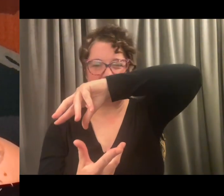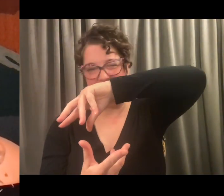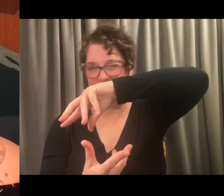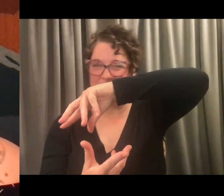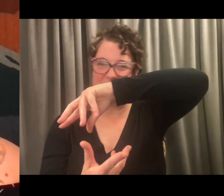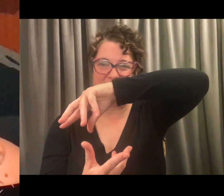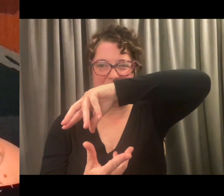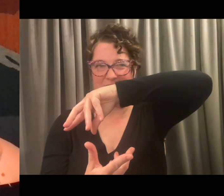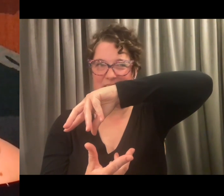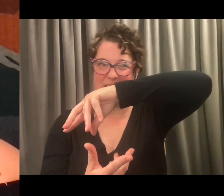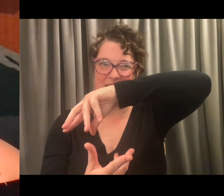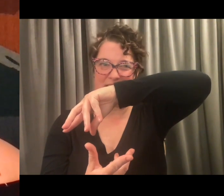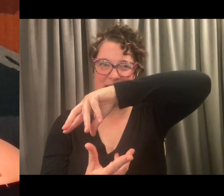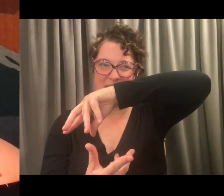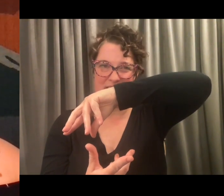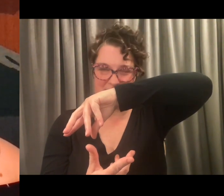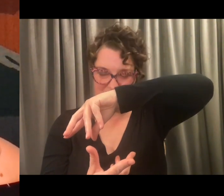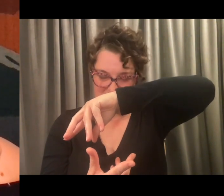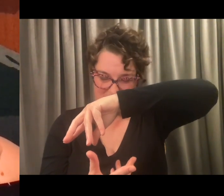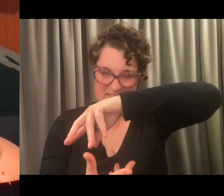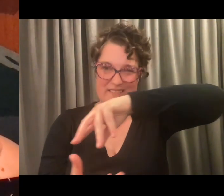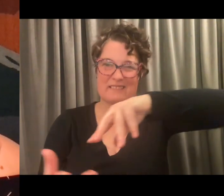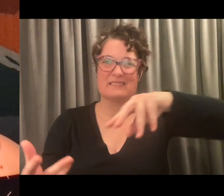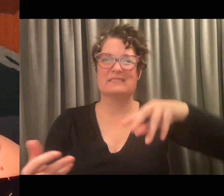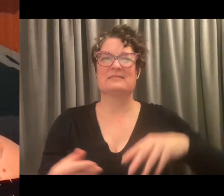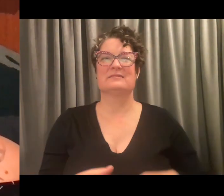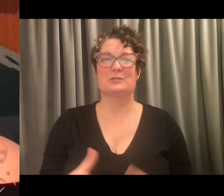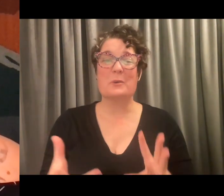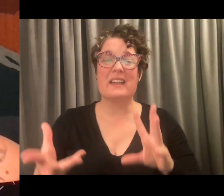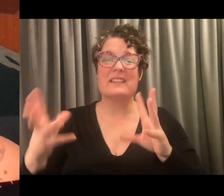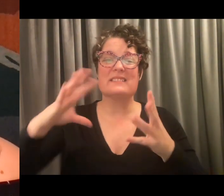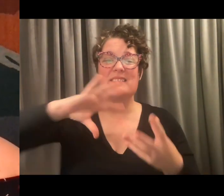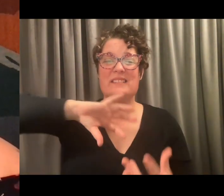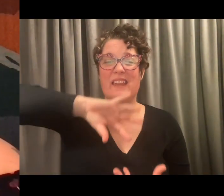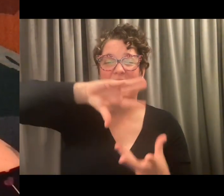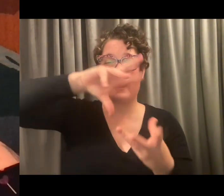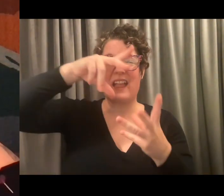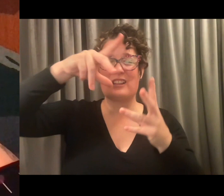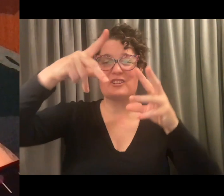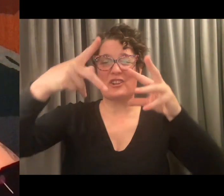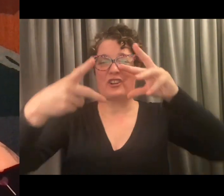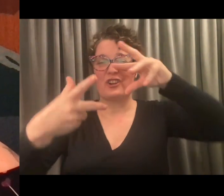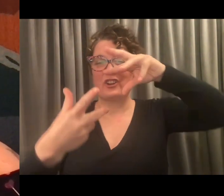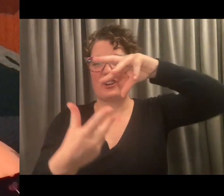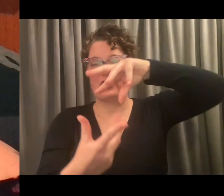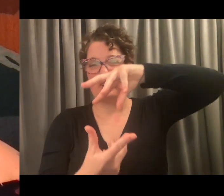twisting and turning, twisting and turning.